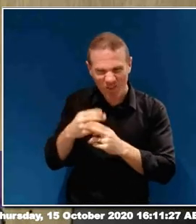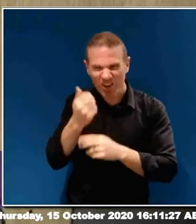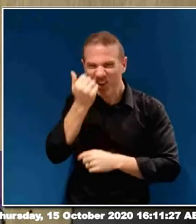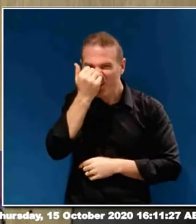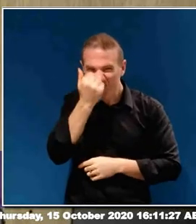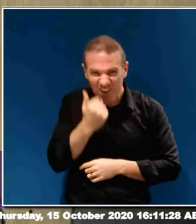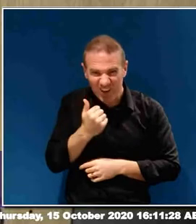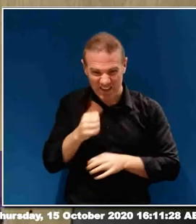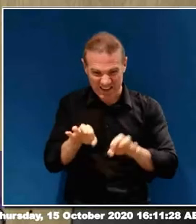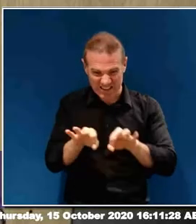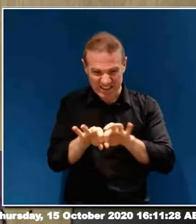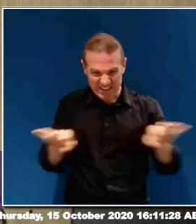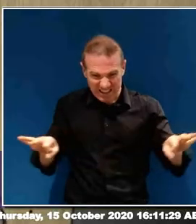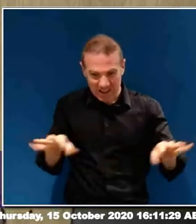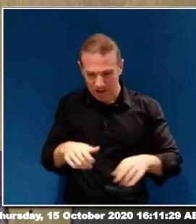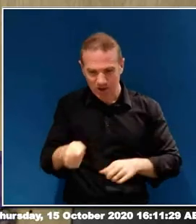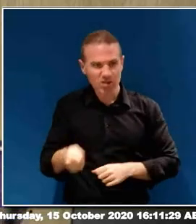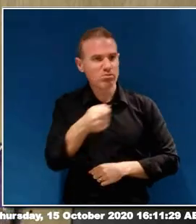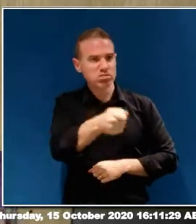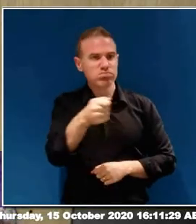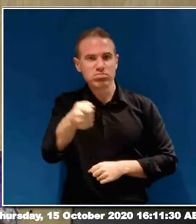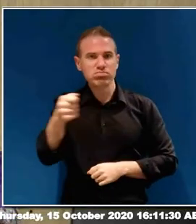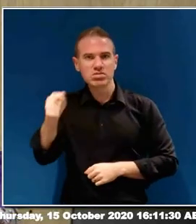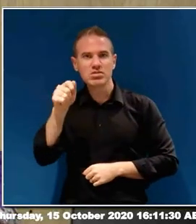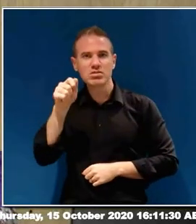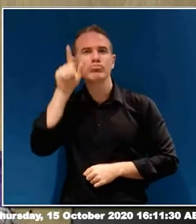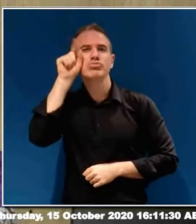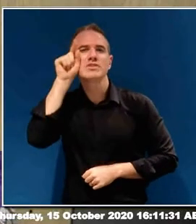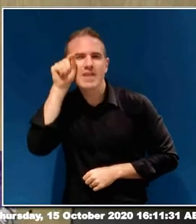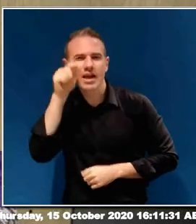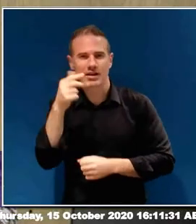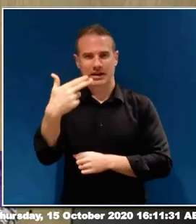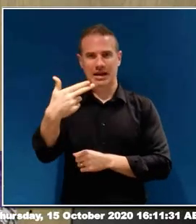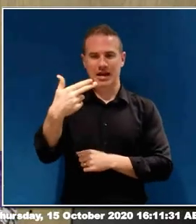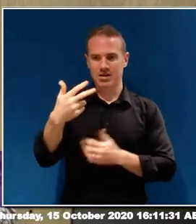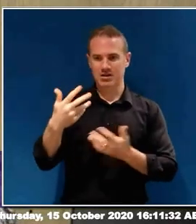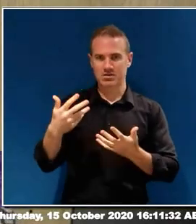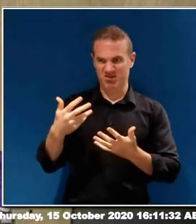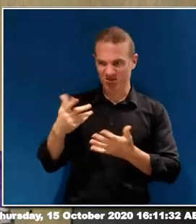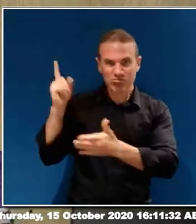So, over the years, they've had this enormous escalation in exclusionary